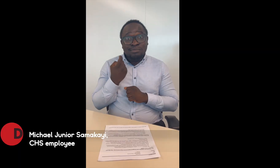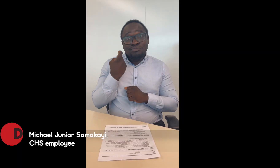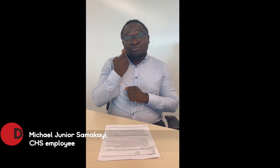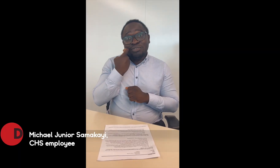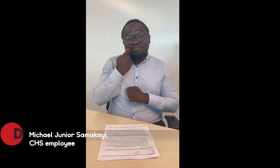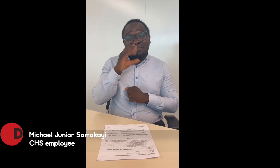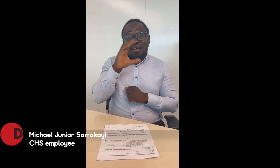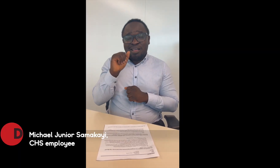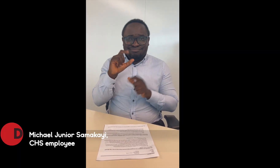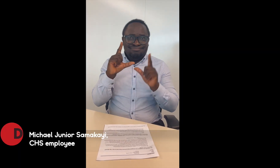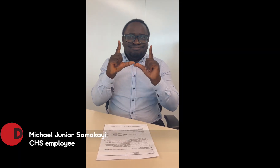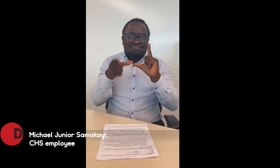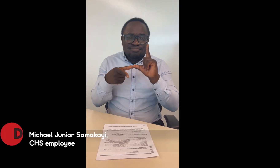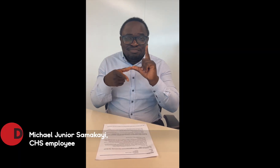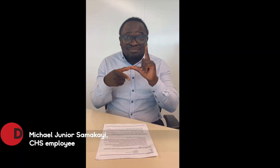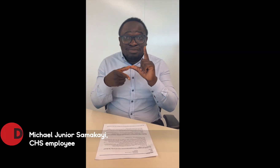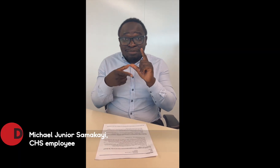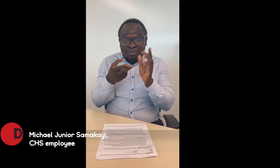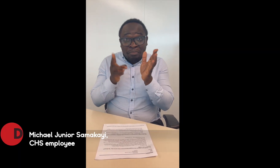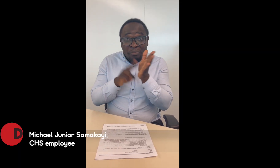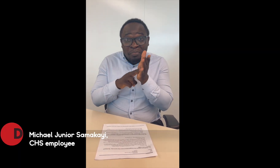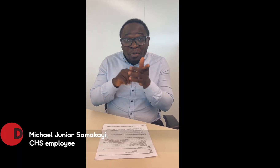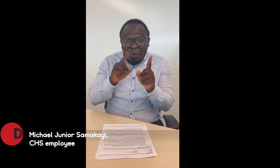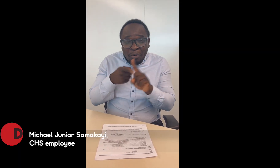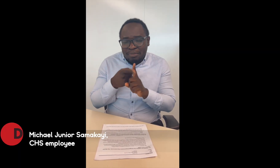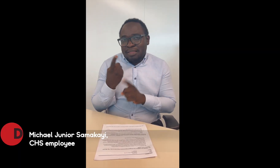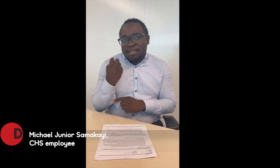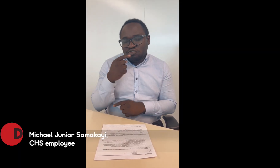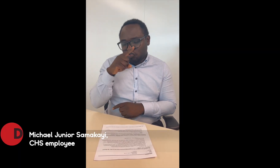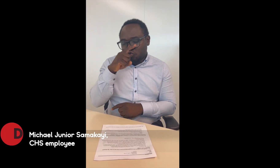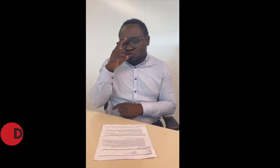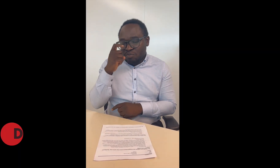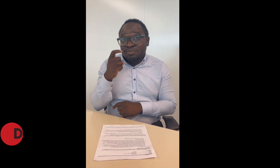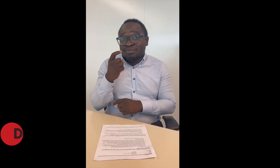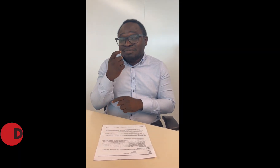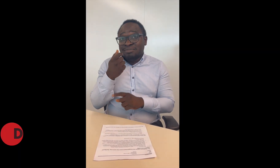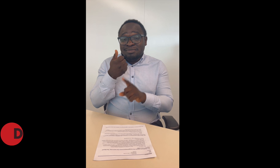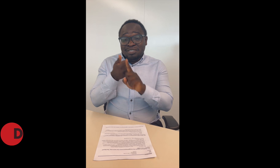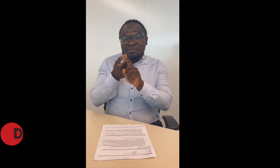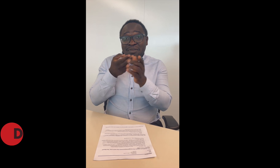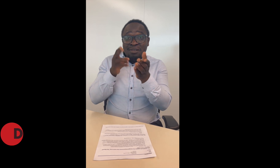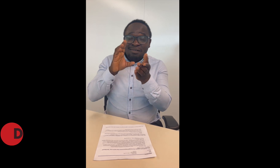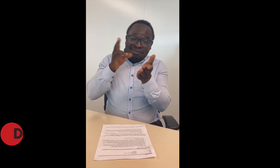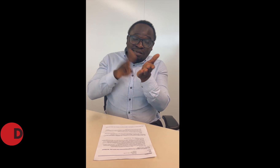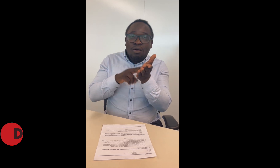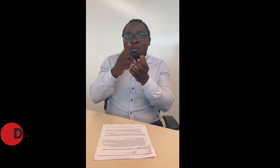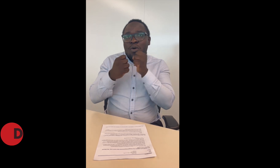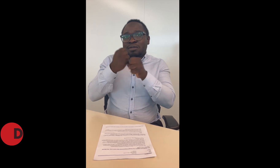The latest collective agreement expired last summer. The contract was